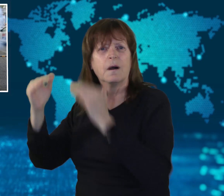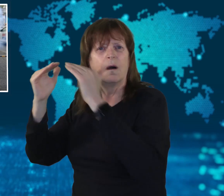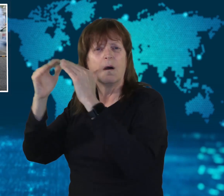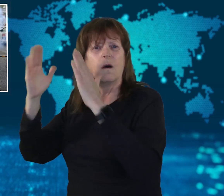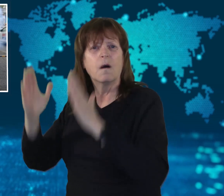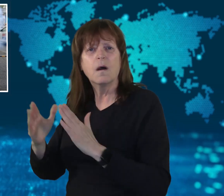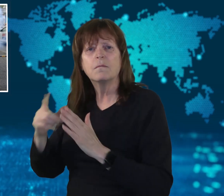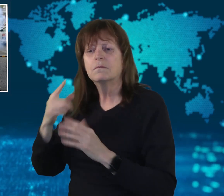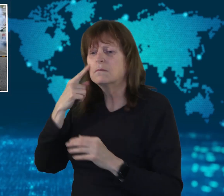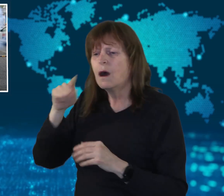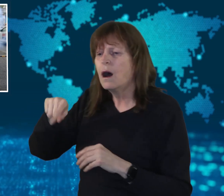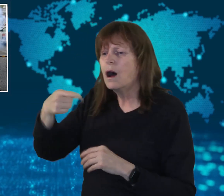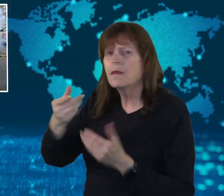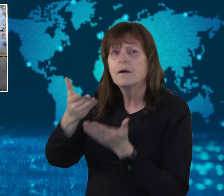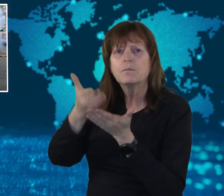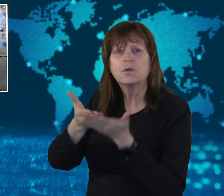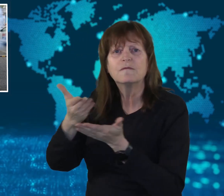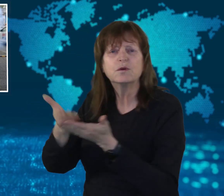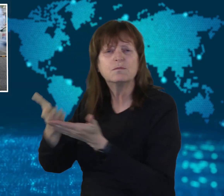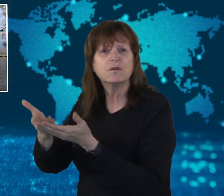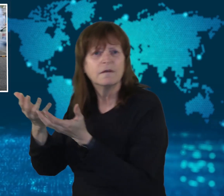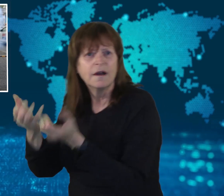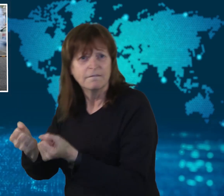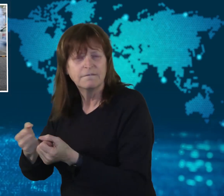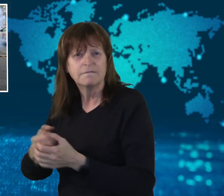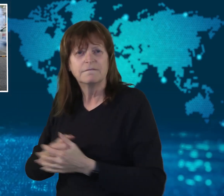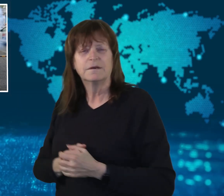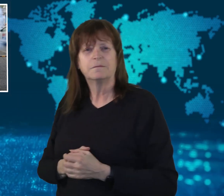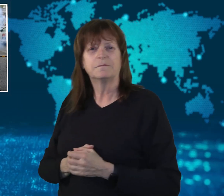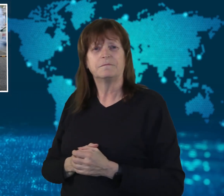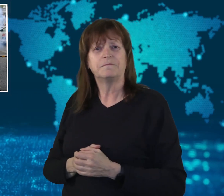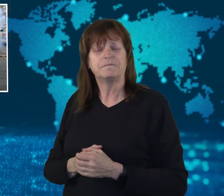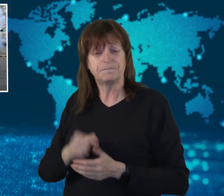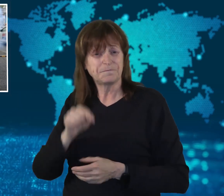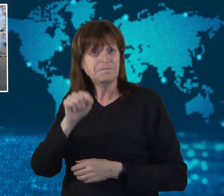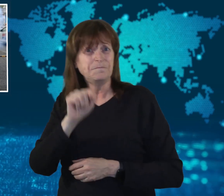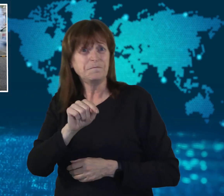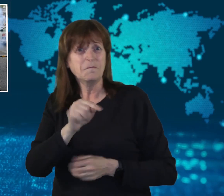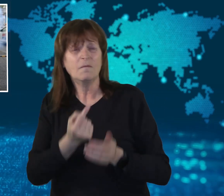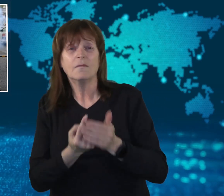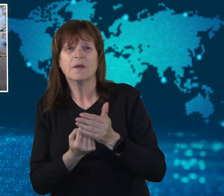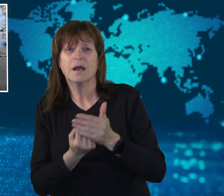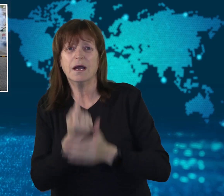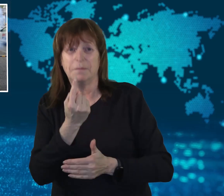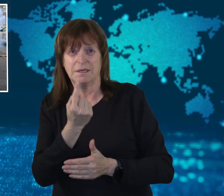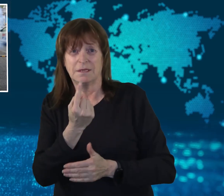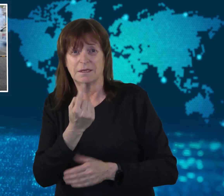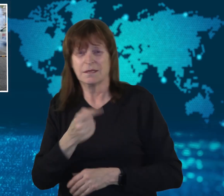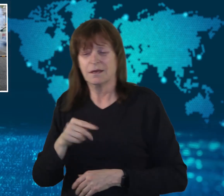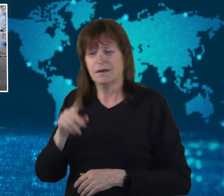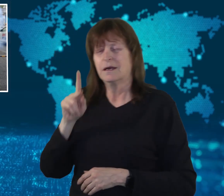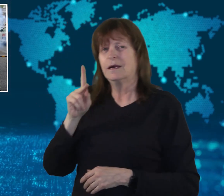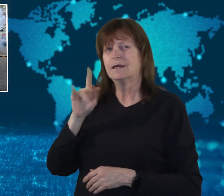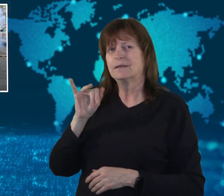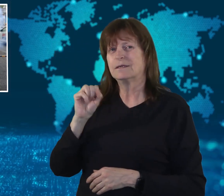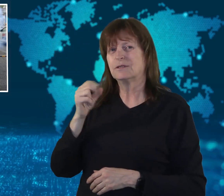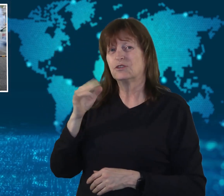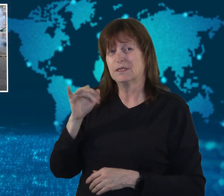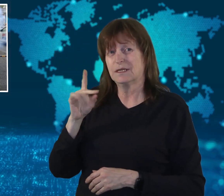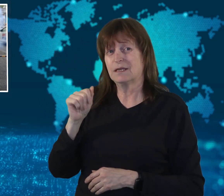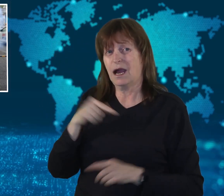Authorities raided Kimura's home for other evidence.